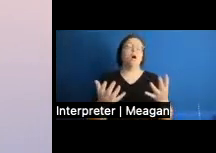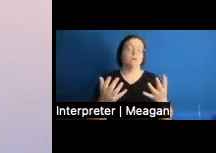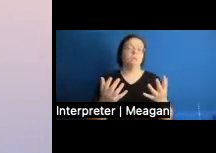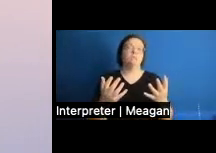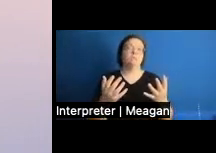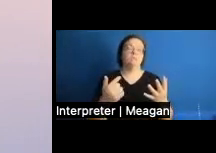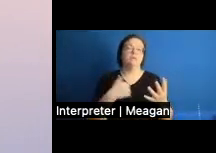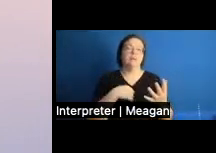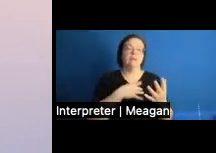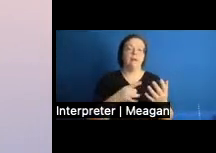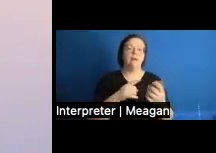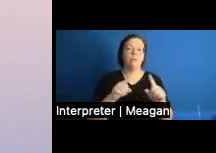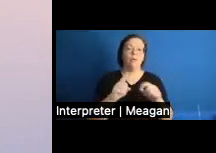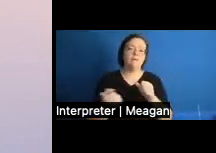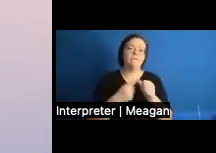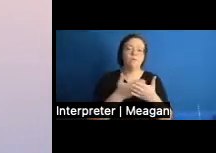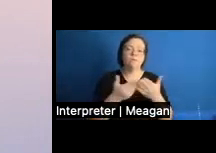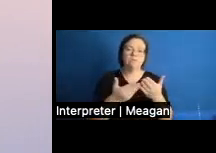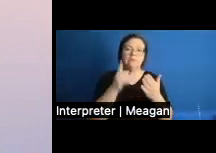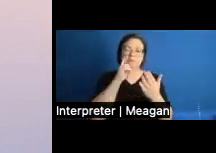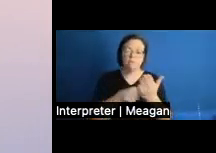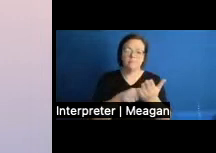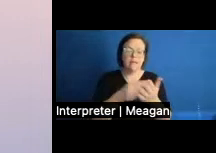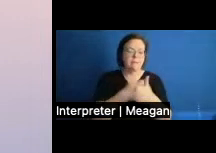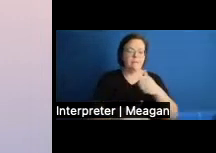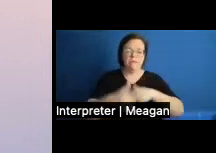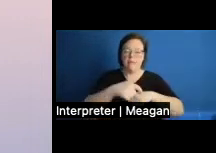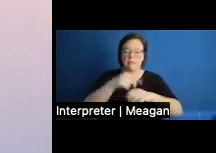one of the first things that stood out and every time I reread it something that immediately